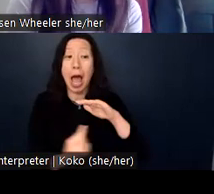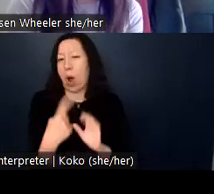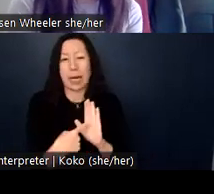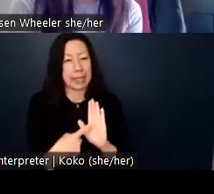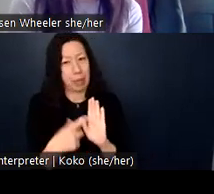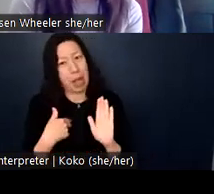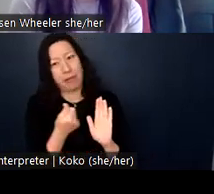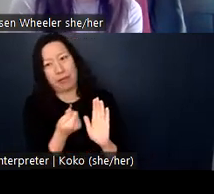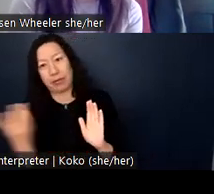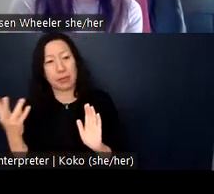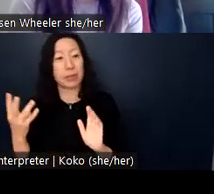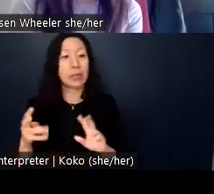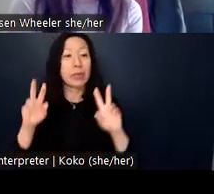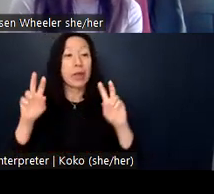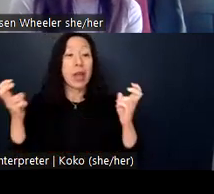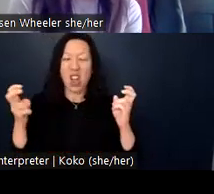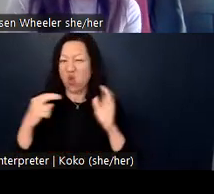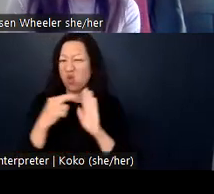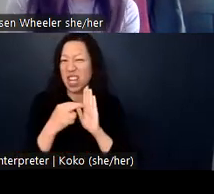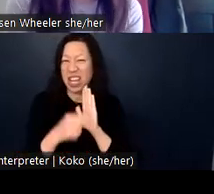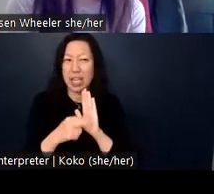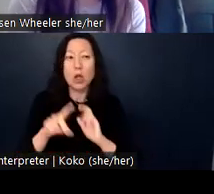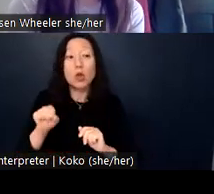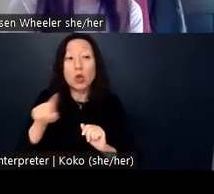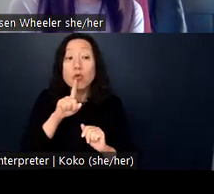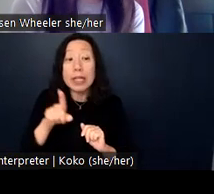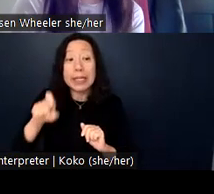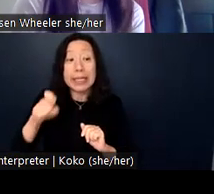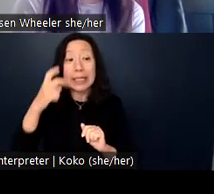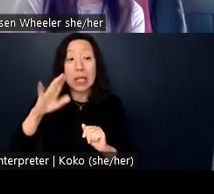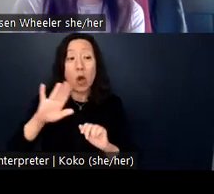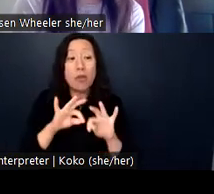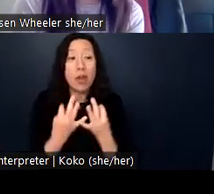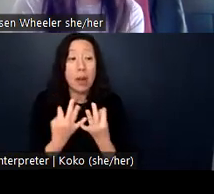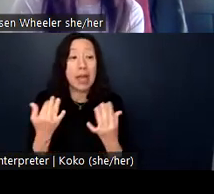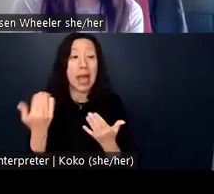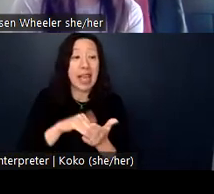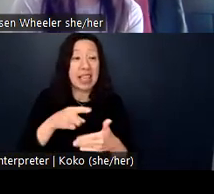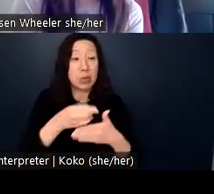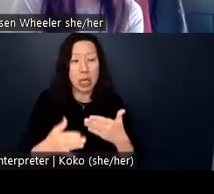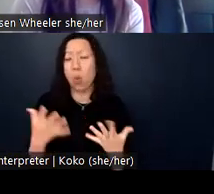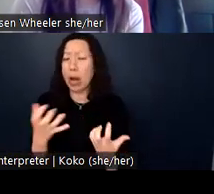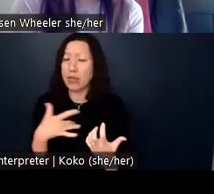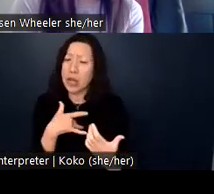really need to see your family again this weekend to feel close to you? 12:22:47 I really need to have as much of one on one time as possible.